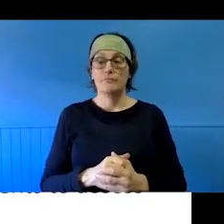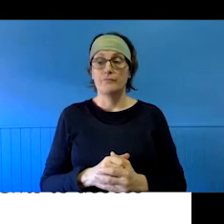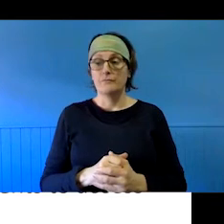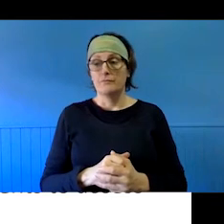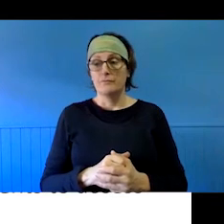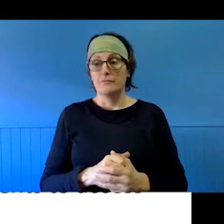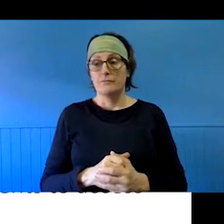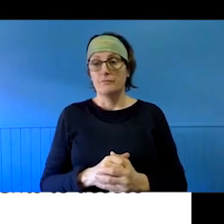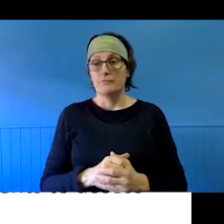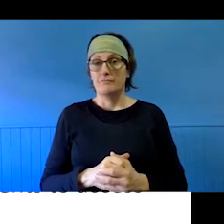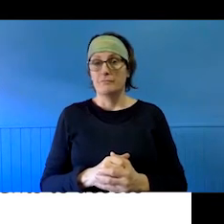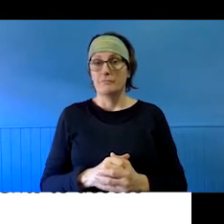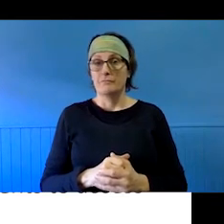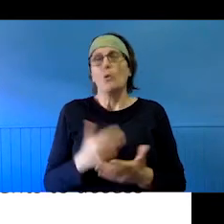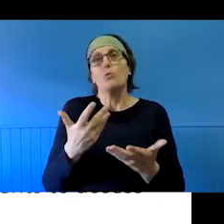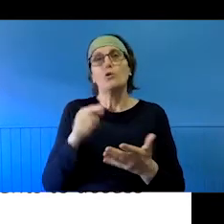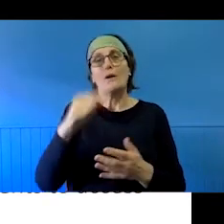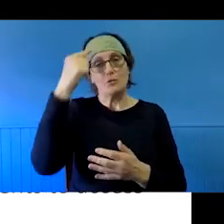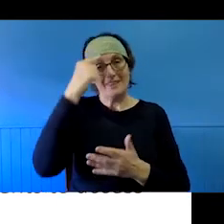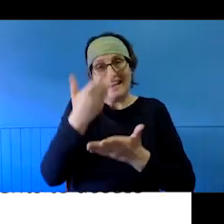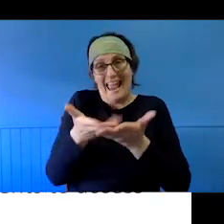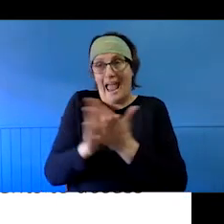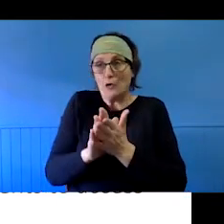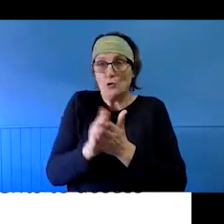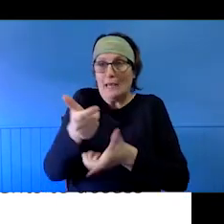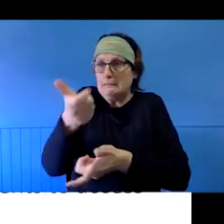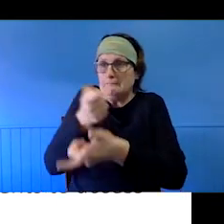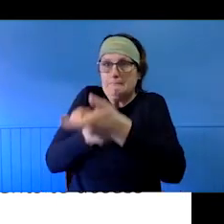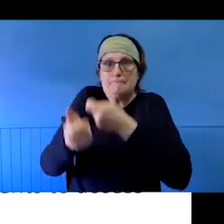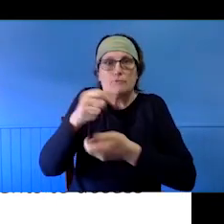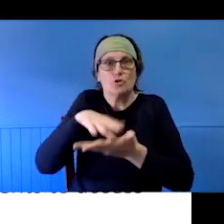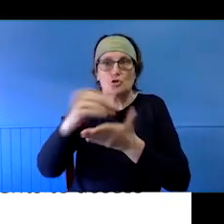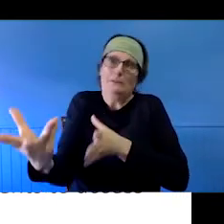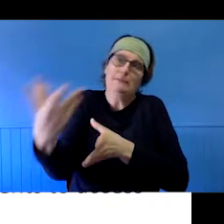motivate them to come into the online area. So, encouraging them to